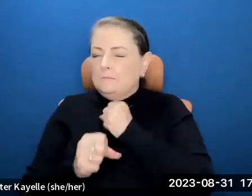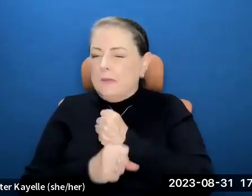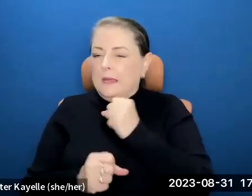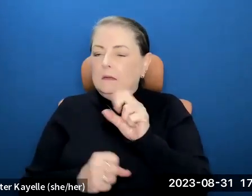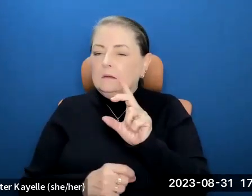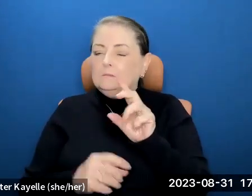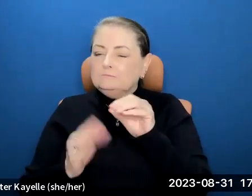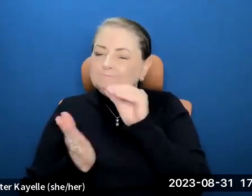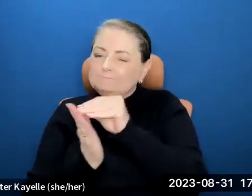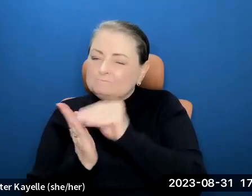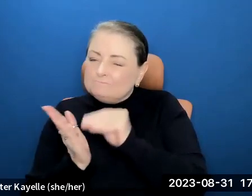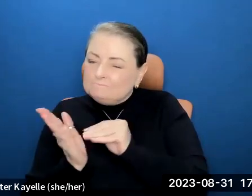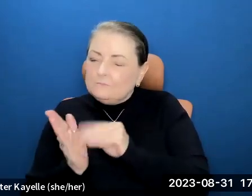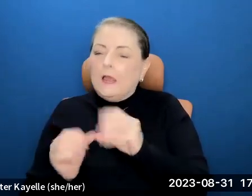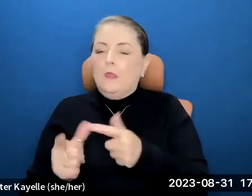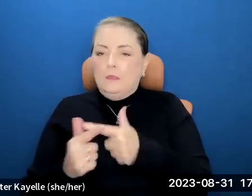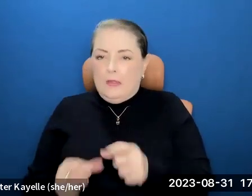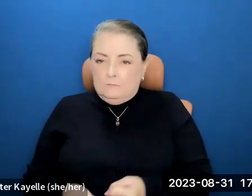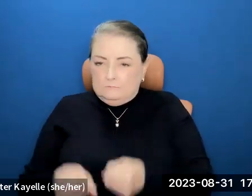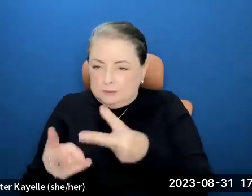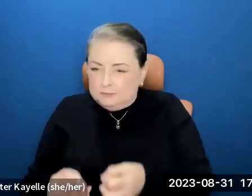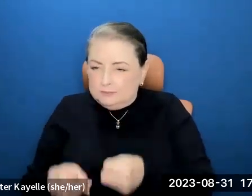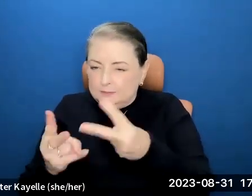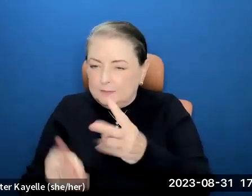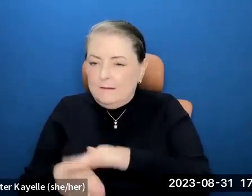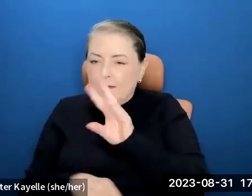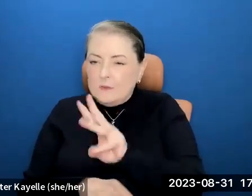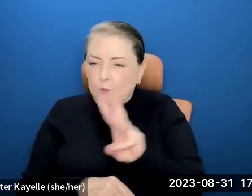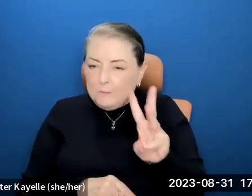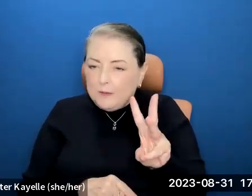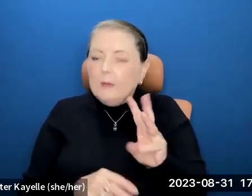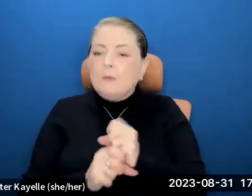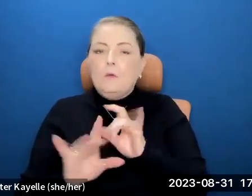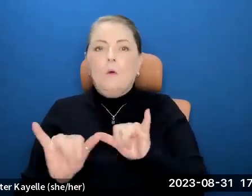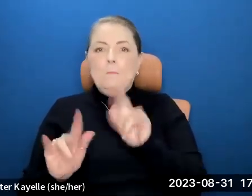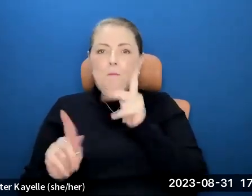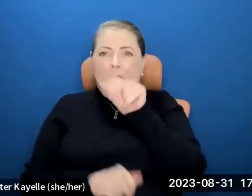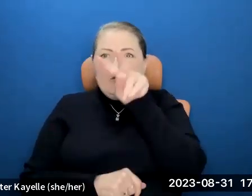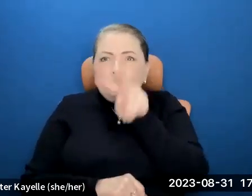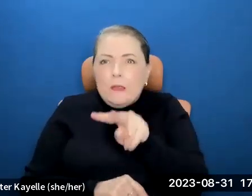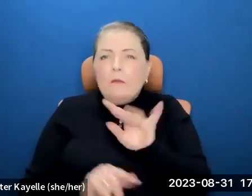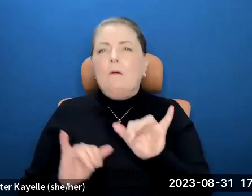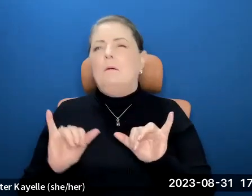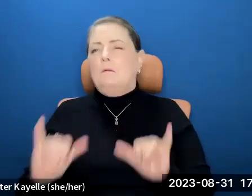information on our web page um just to make that more clear I'm not sure um that I can